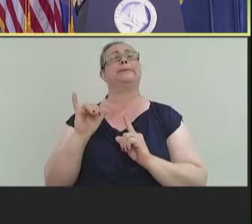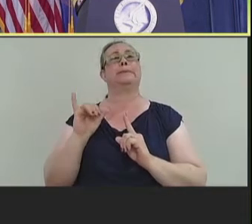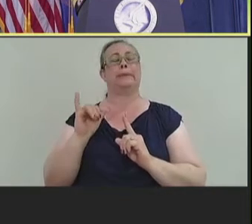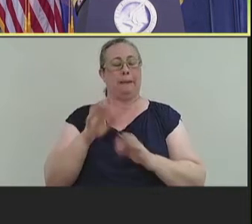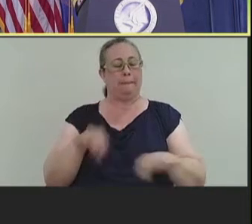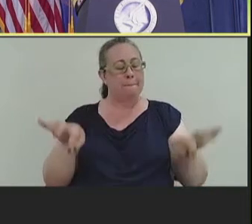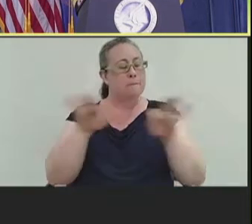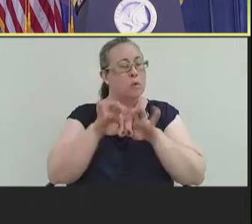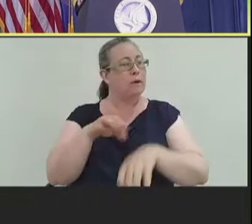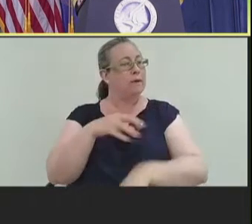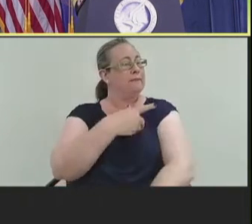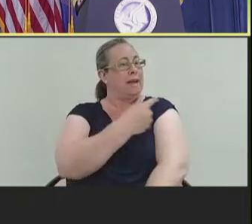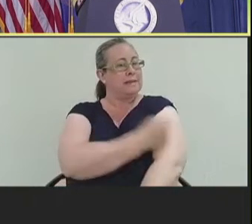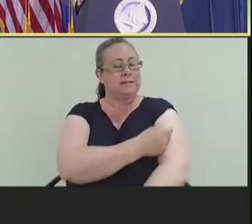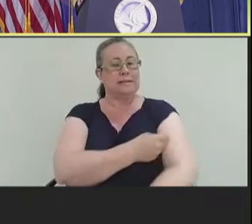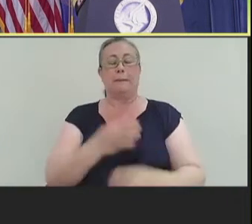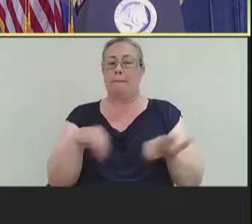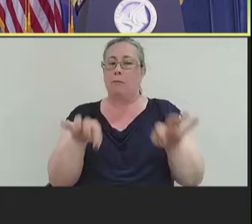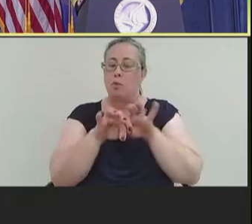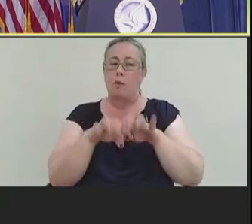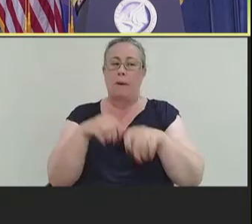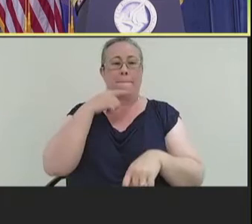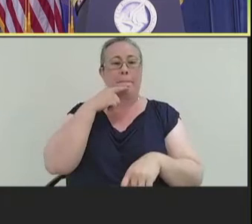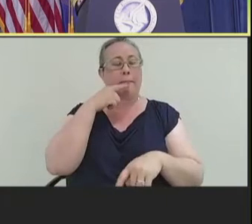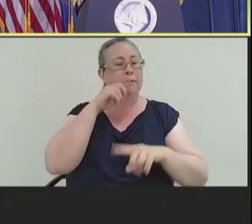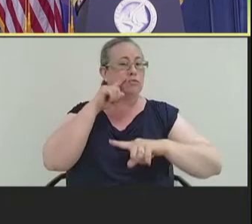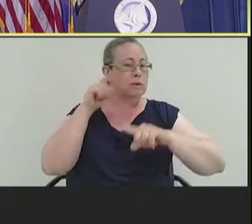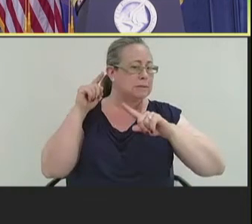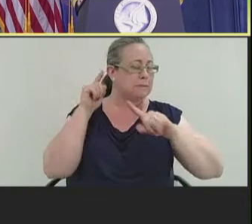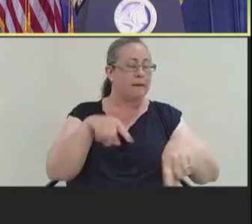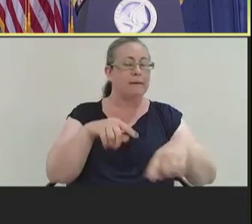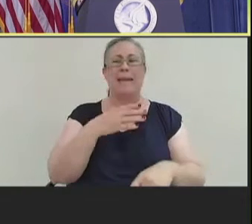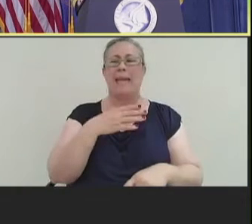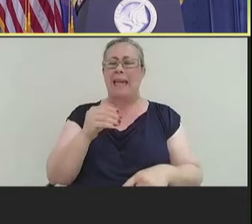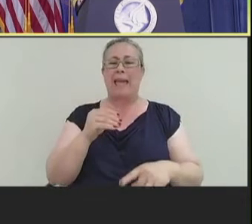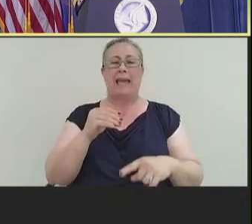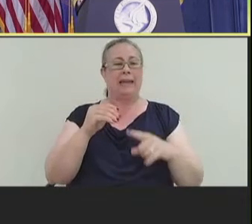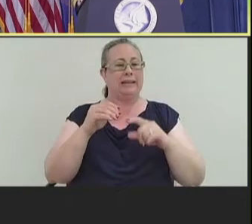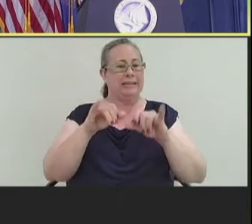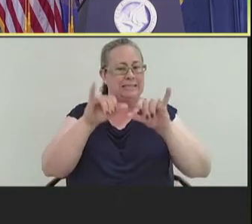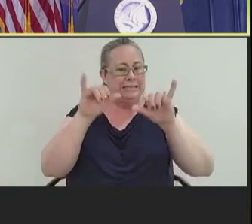our public health response, and an optimized vaccination system in our country. But it also